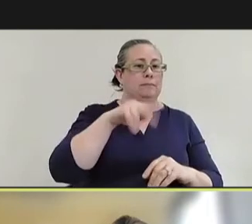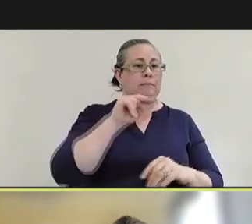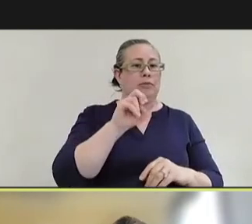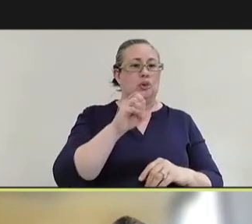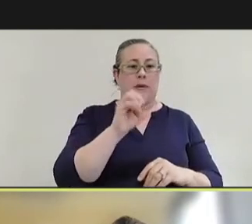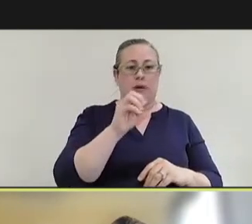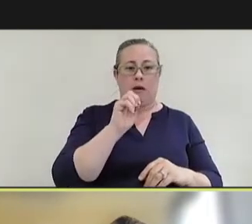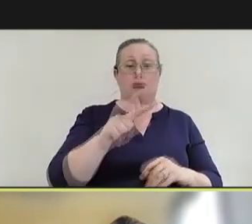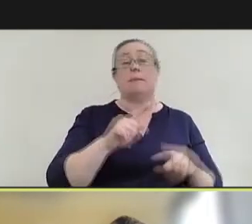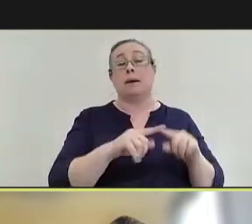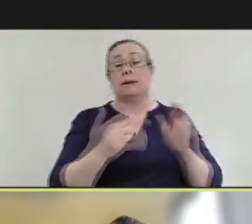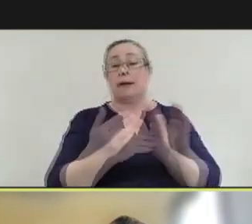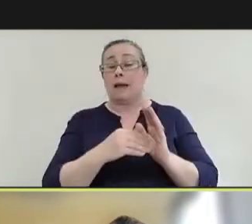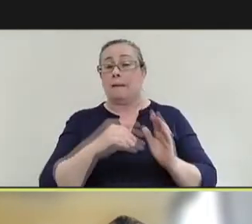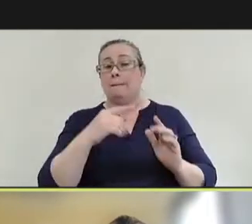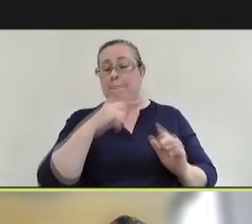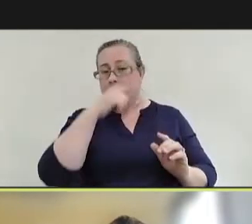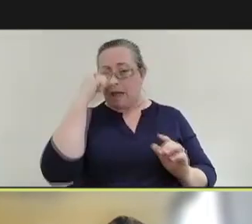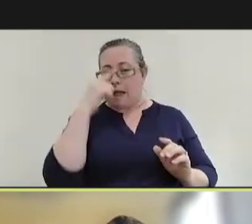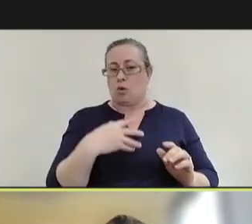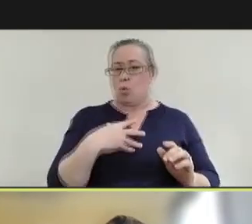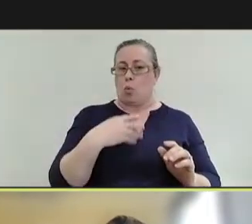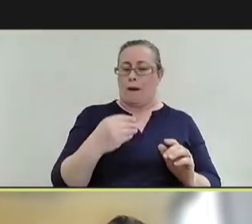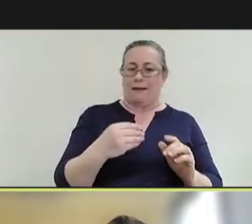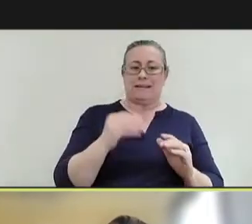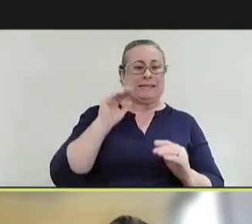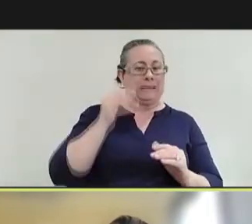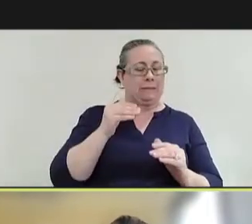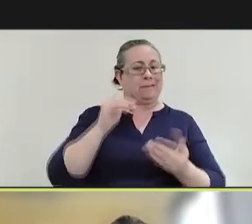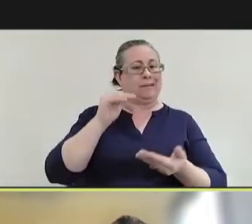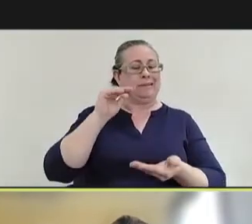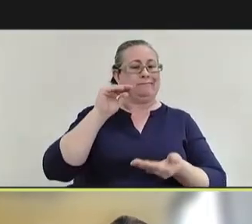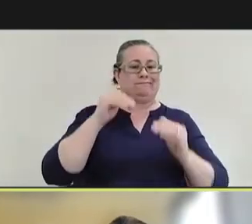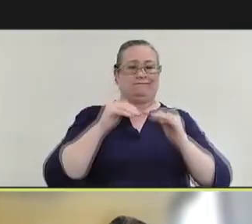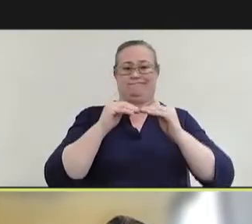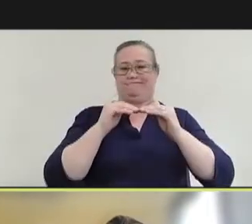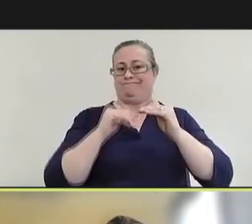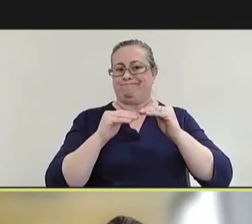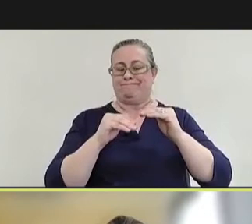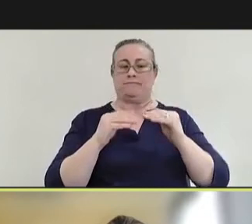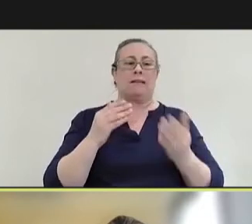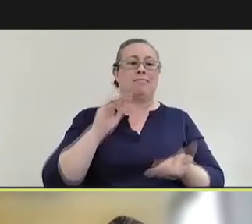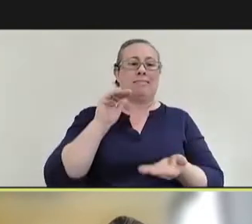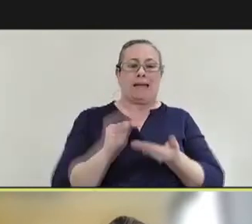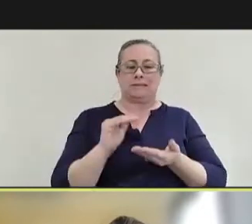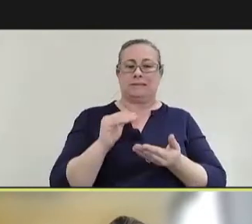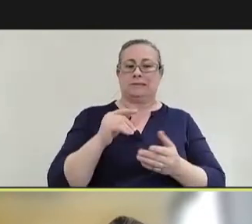population seem to be the least vaccinated as compared to the other populations we've looked at.